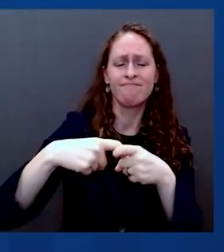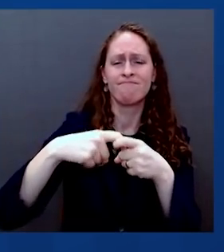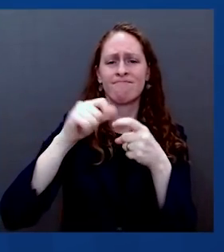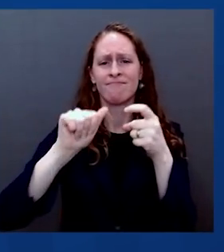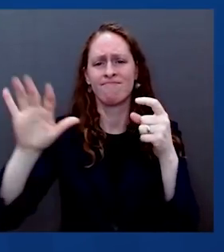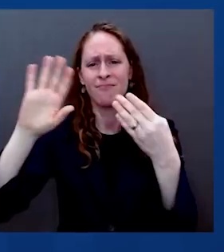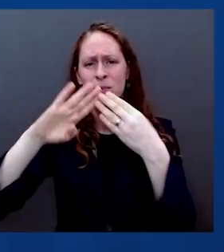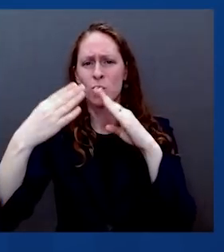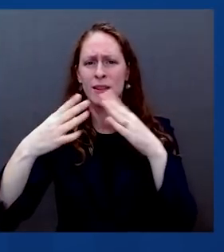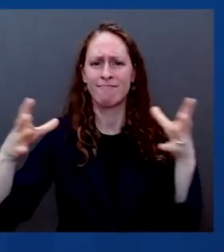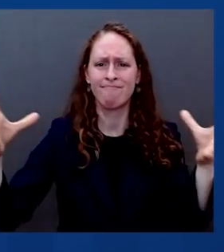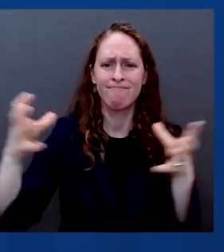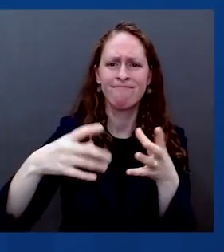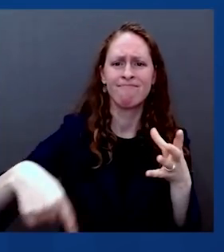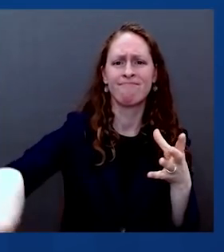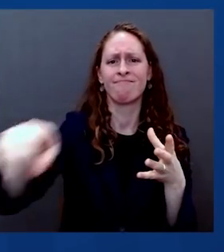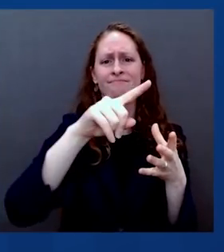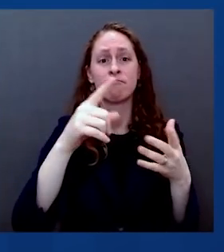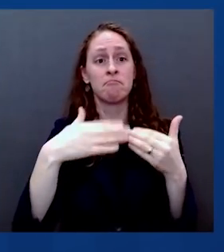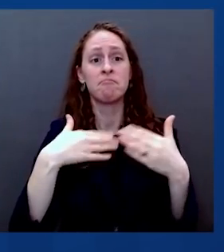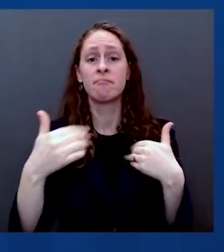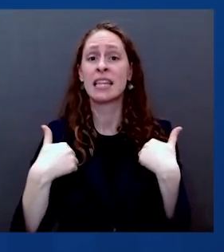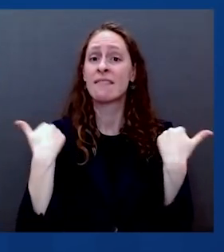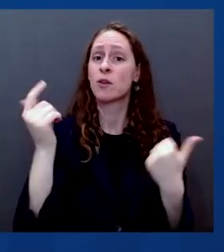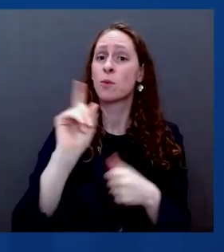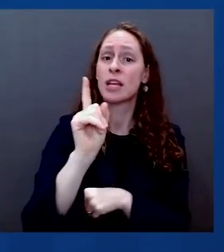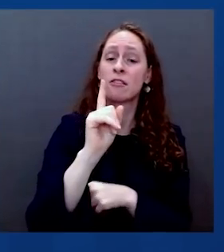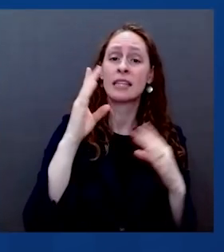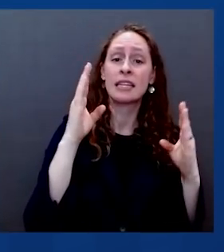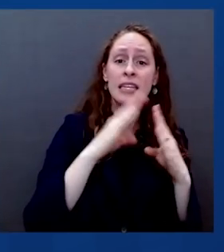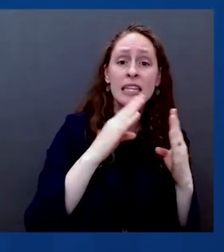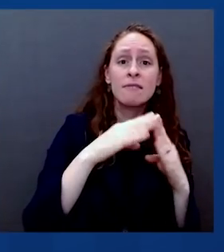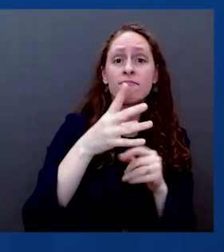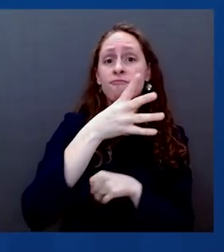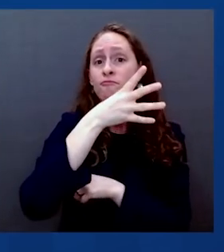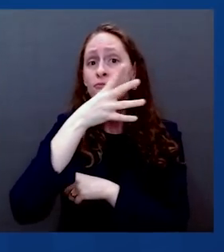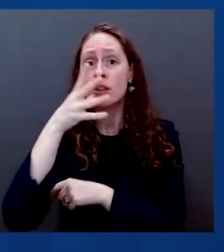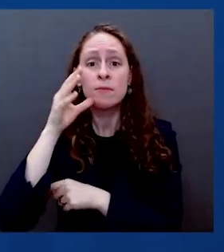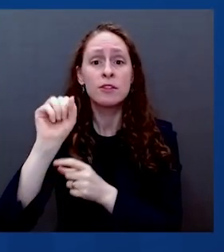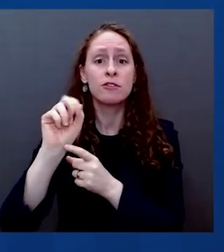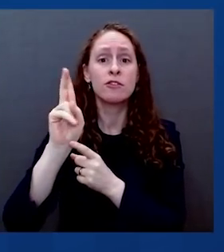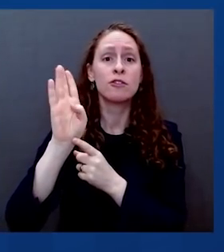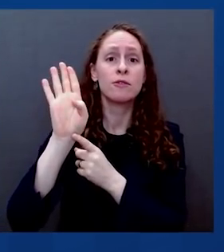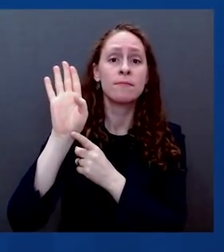And it's worked: You've changed the state by bringing more people, legally, to the polls.